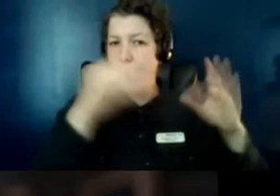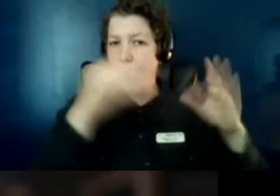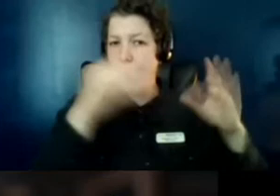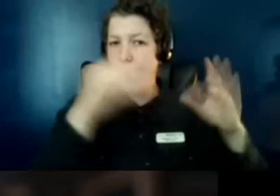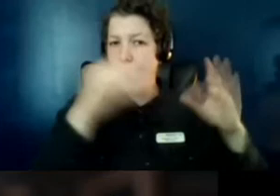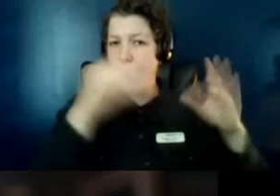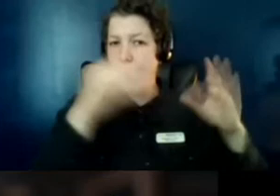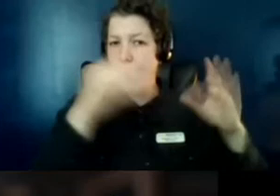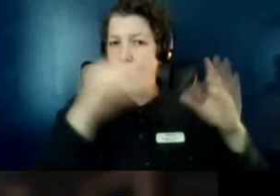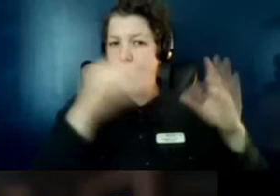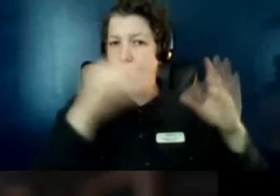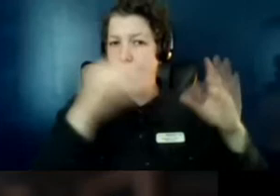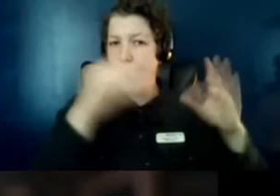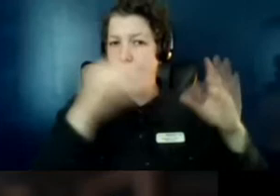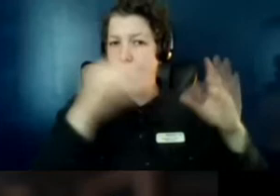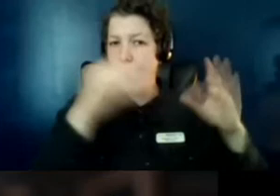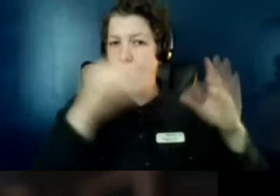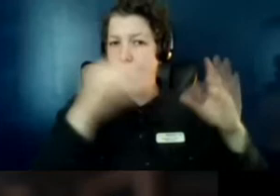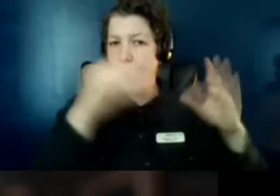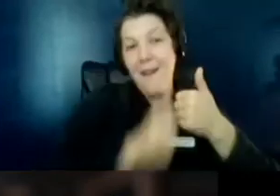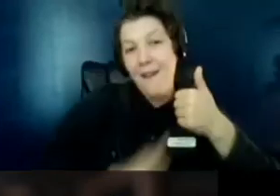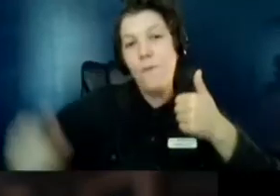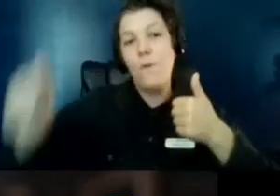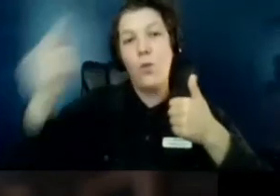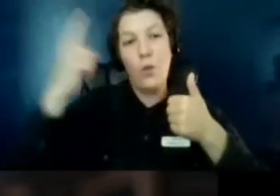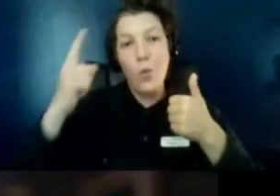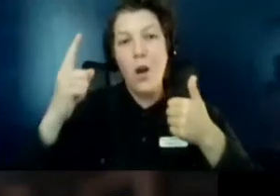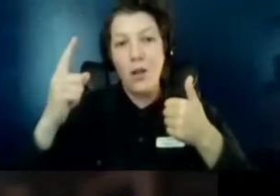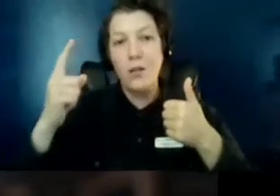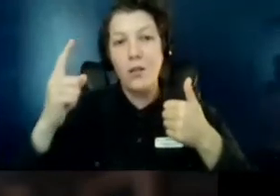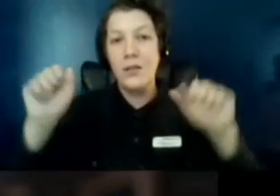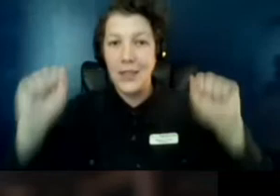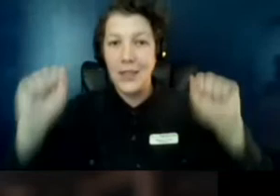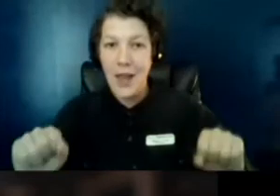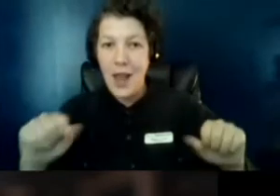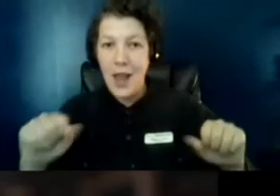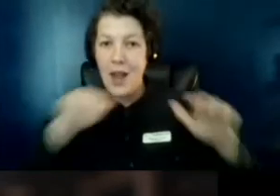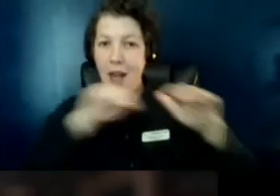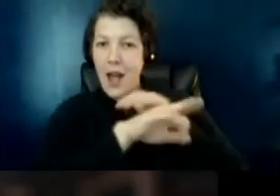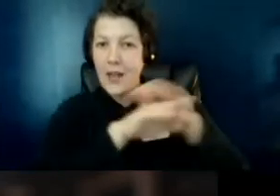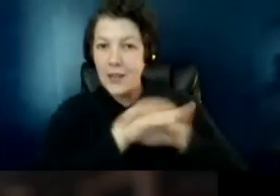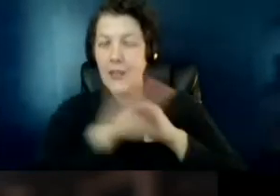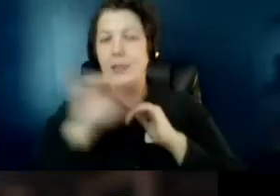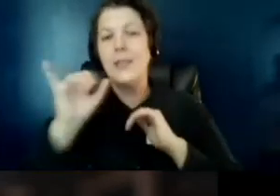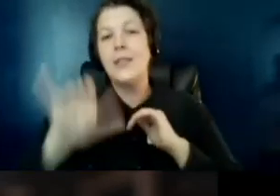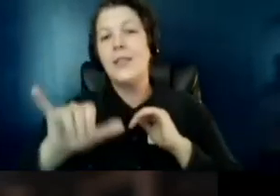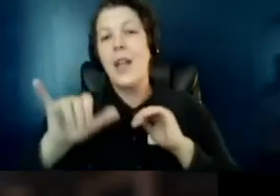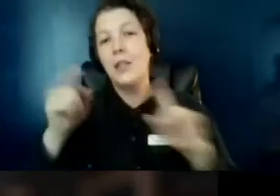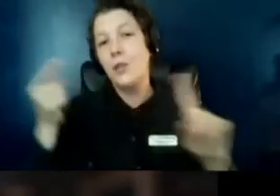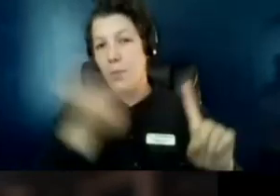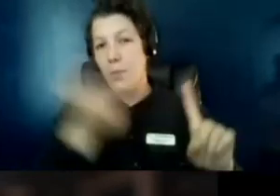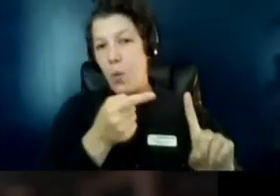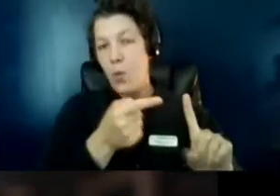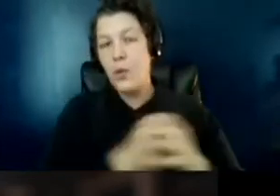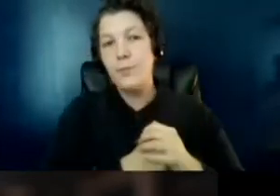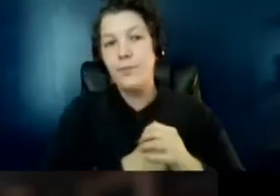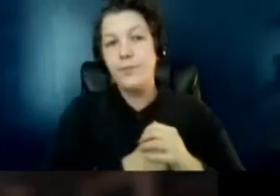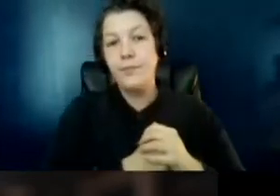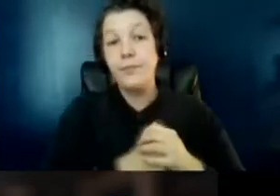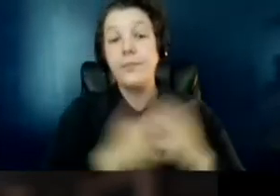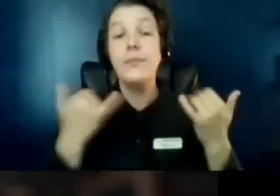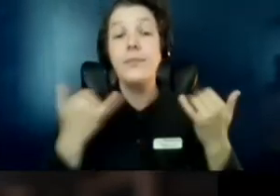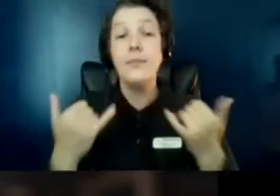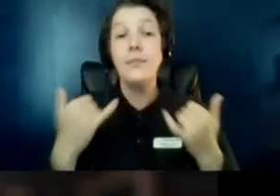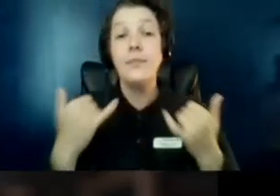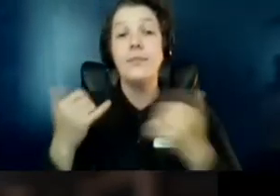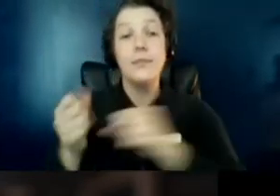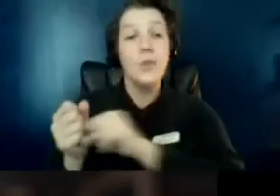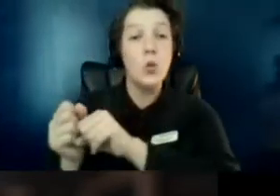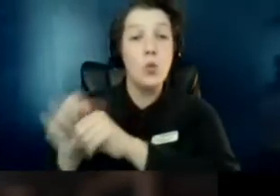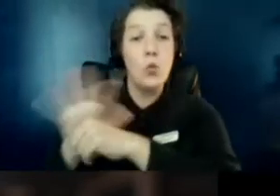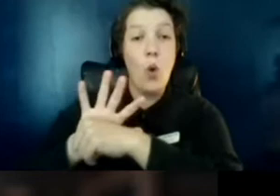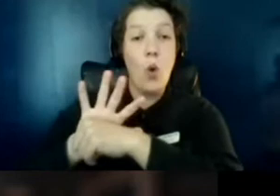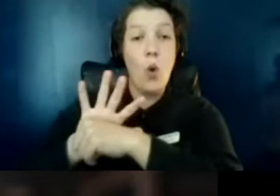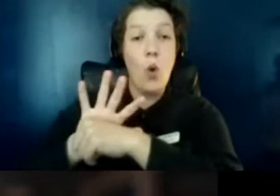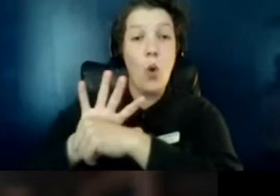of pushed to its edges right now during this pandemic that we're in. Many people are being